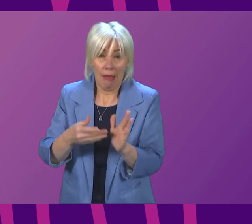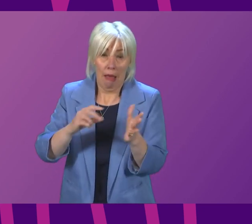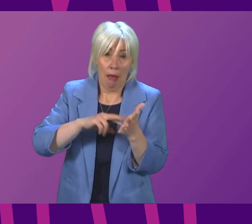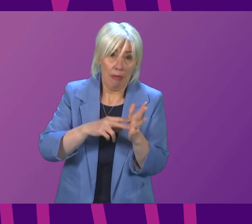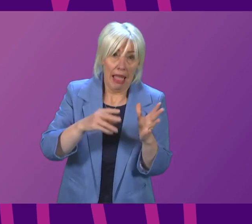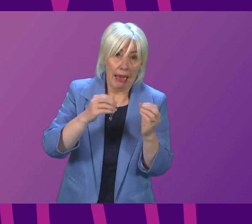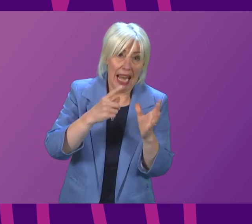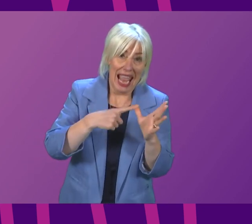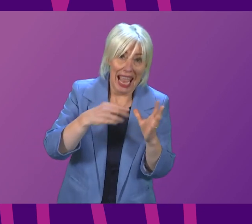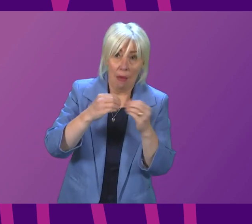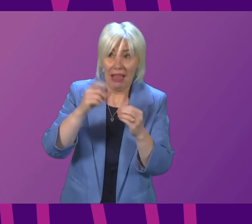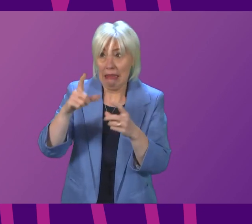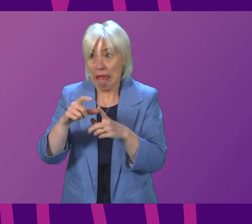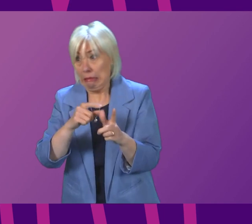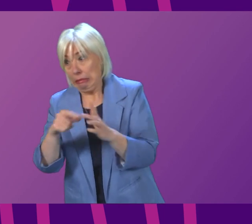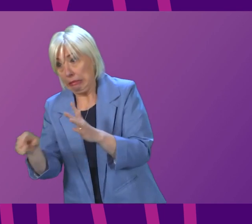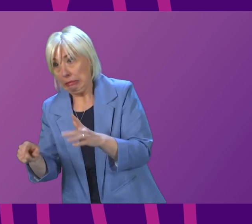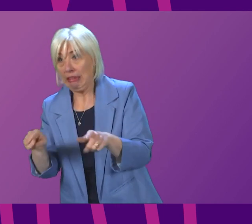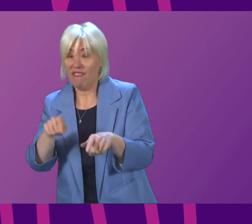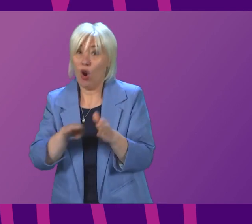as in all other aspects of life right now.